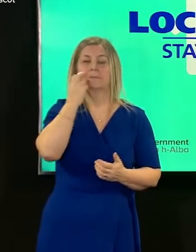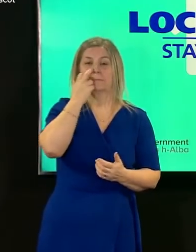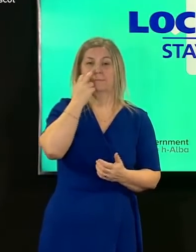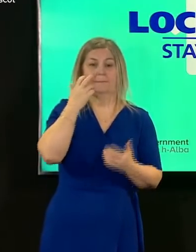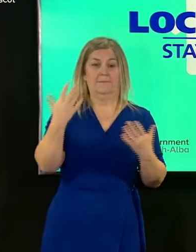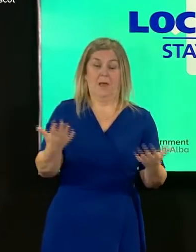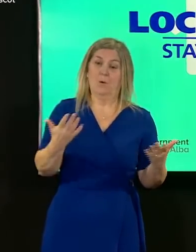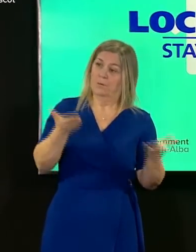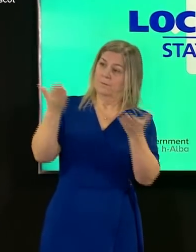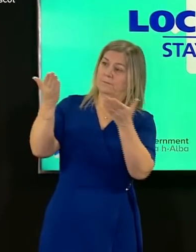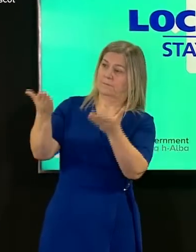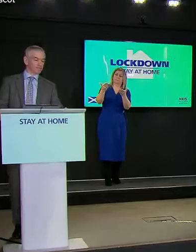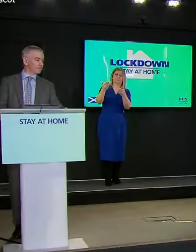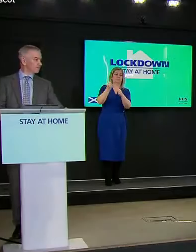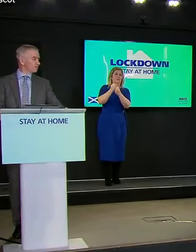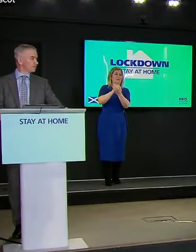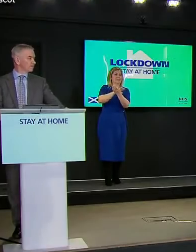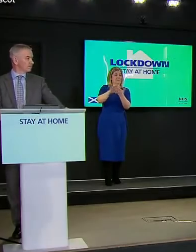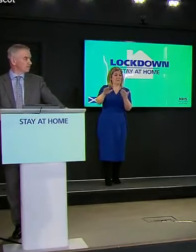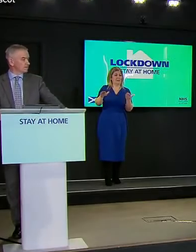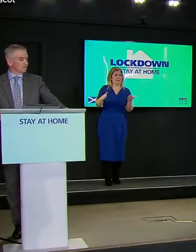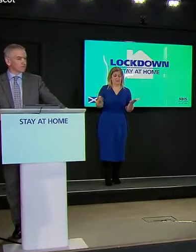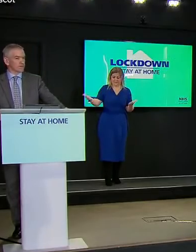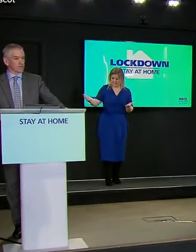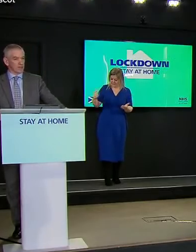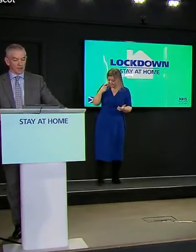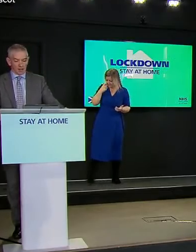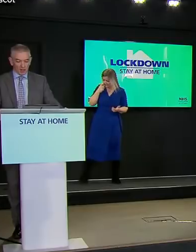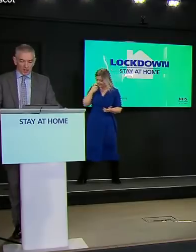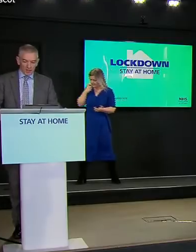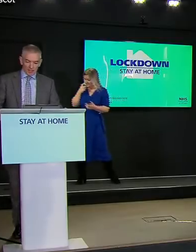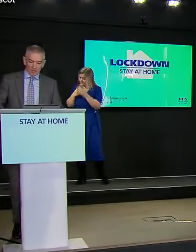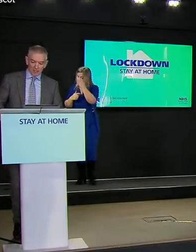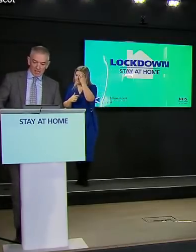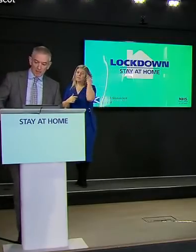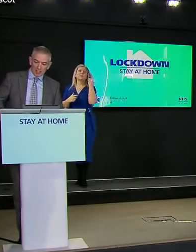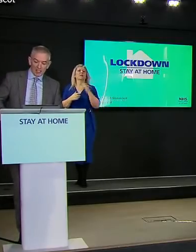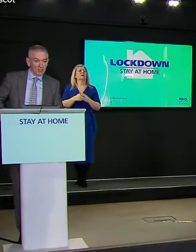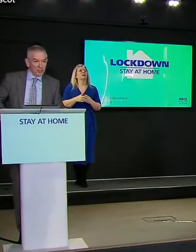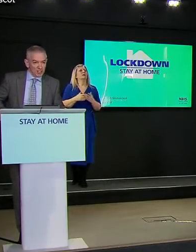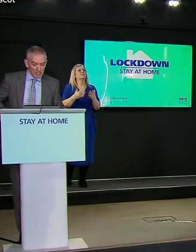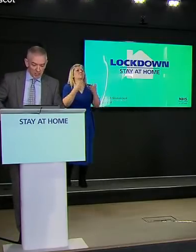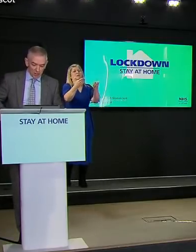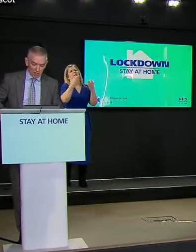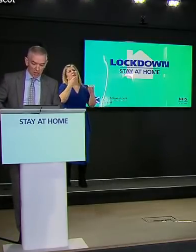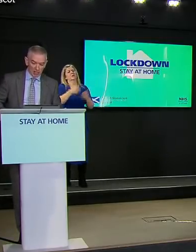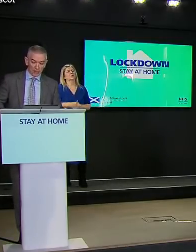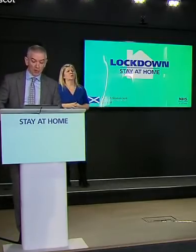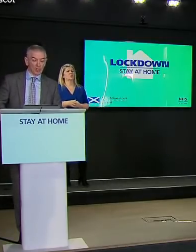dr smith for the brief words he has to say thanks as the cabinet secretary has just said the first